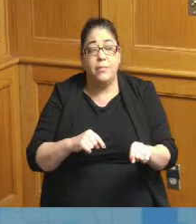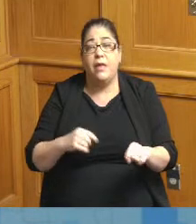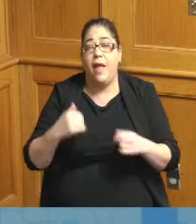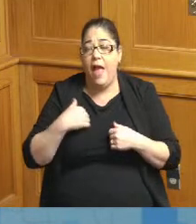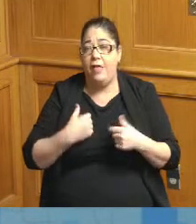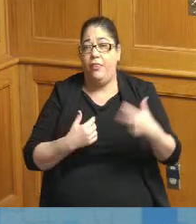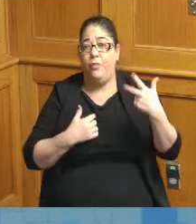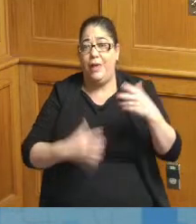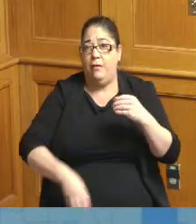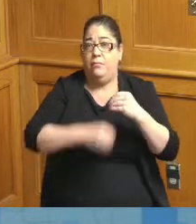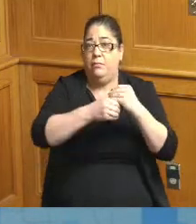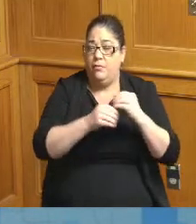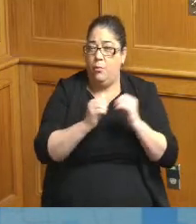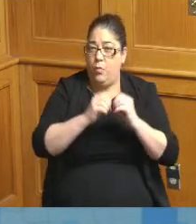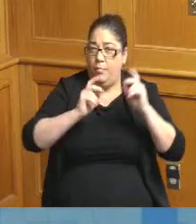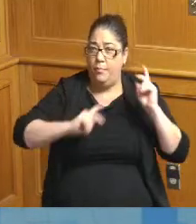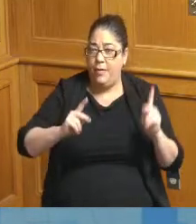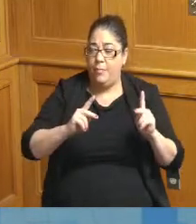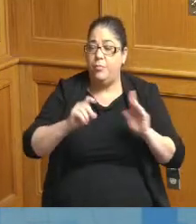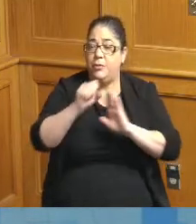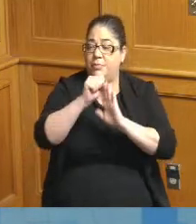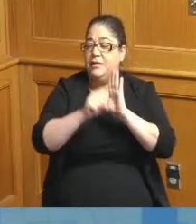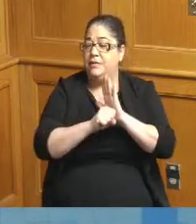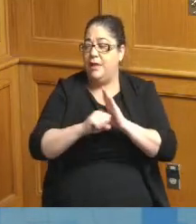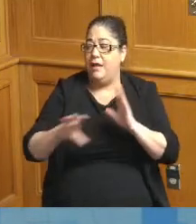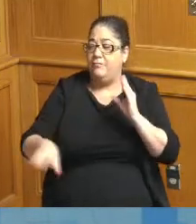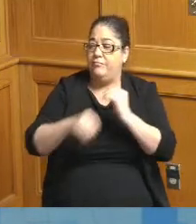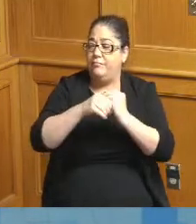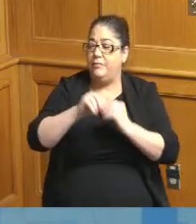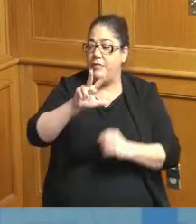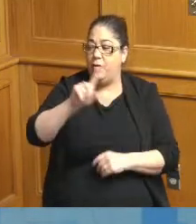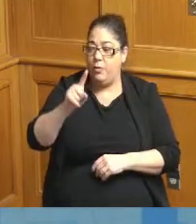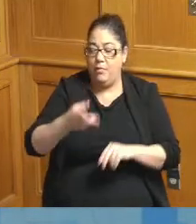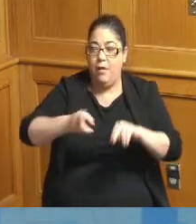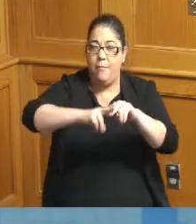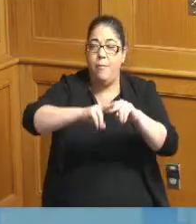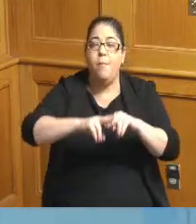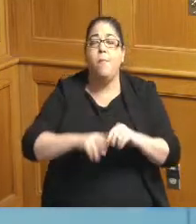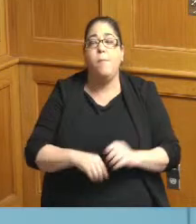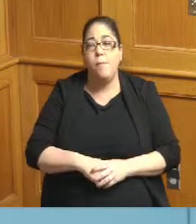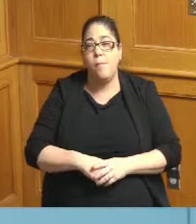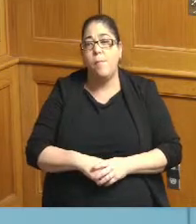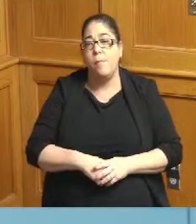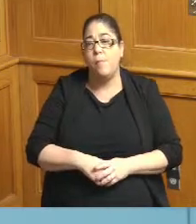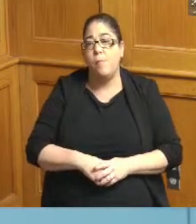three additional cases and in the state we've had 31 additional cases that said as a nation